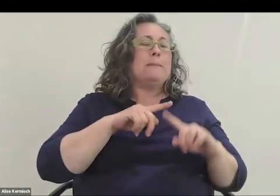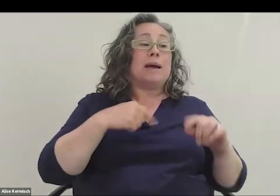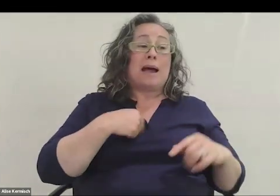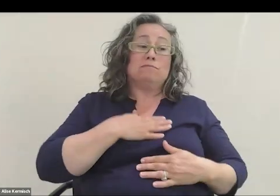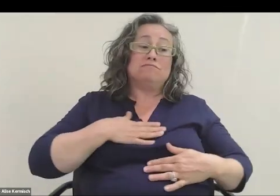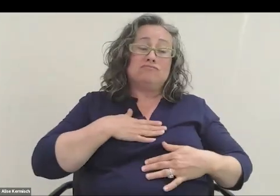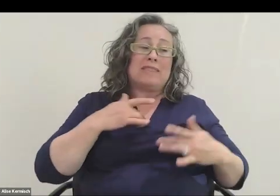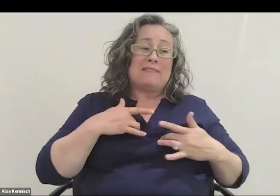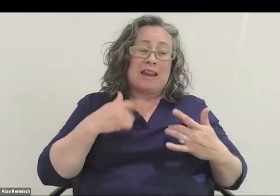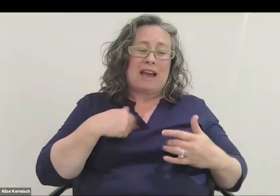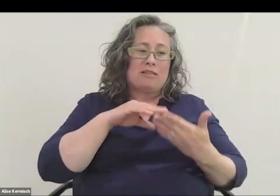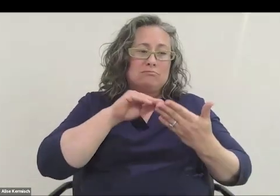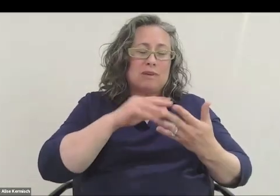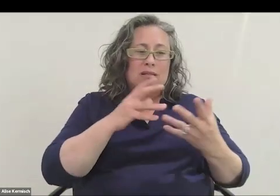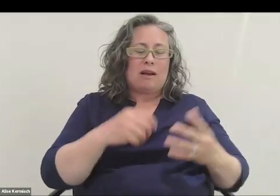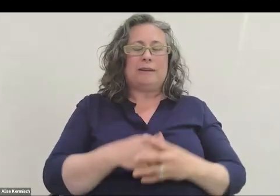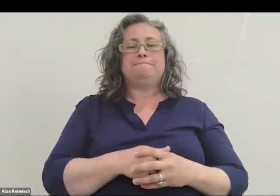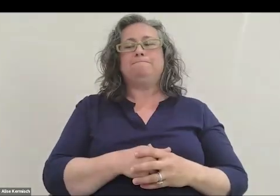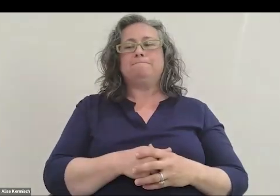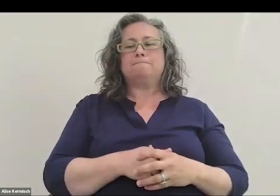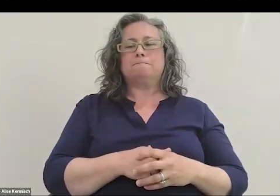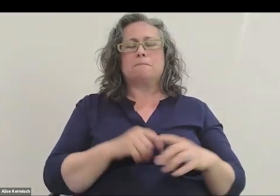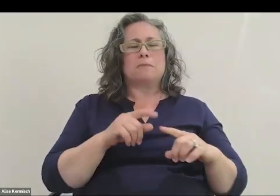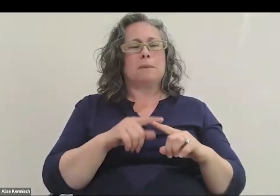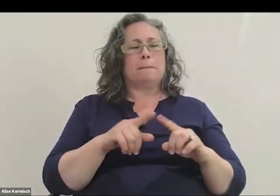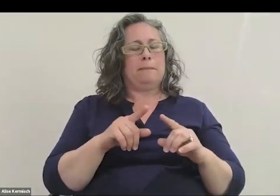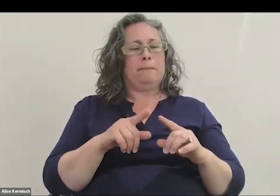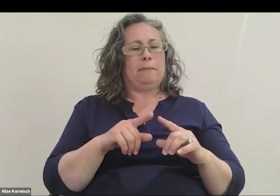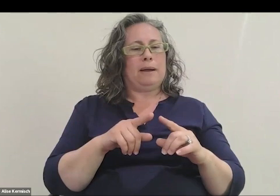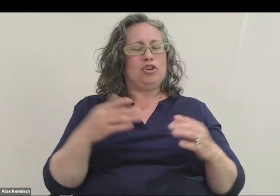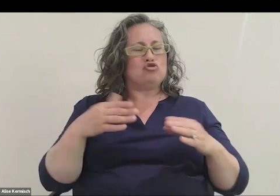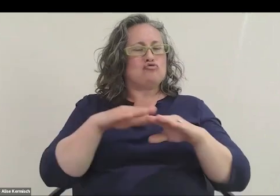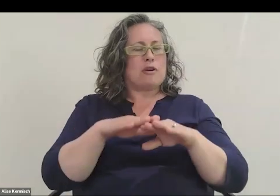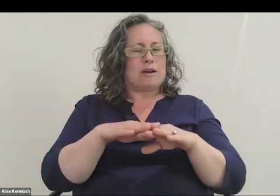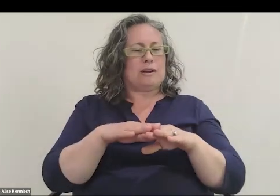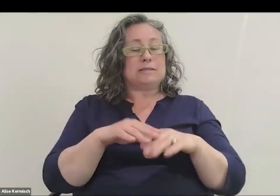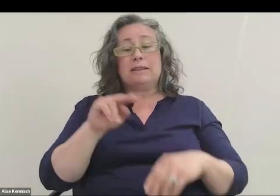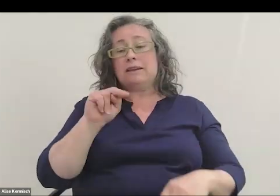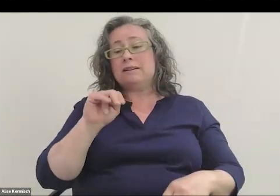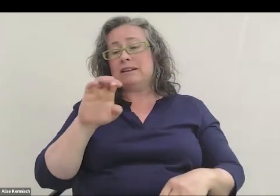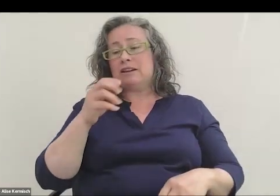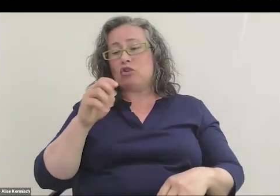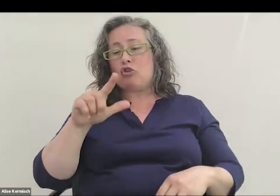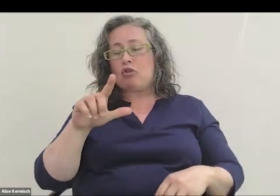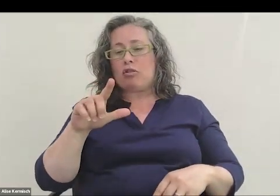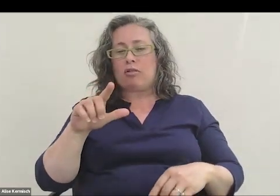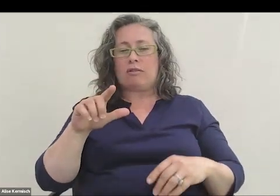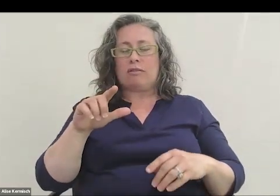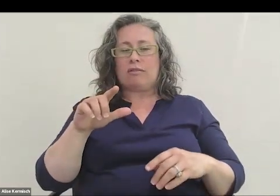and learned a lot. In terms of the cross-disability events, there's the NCIL conference in DC,